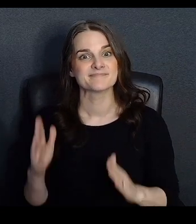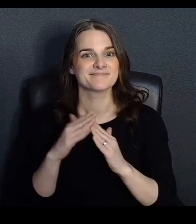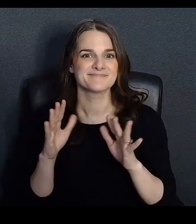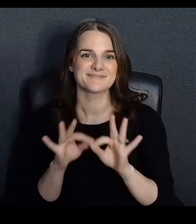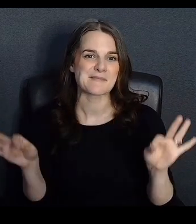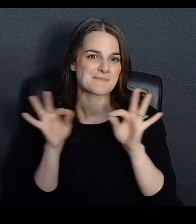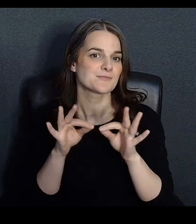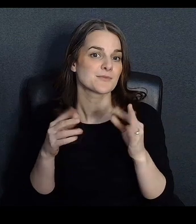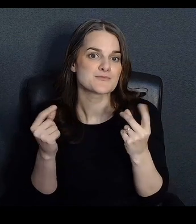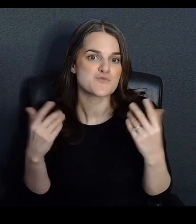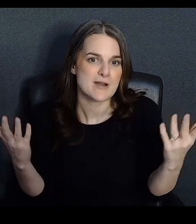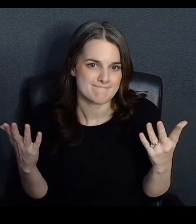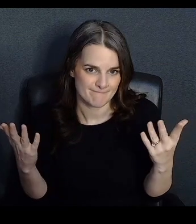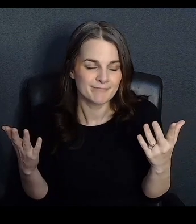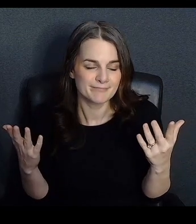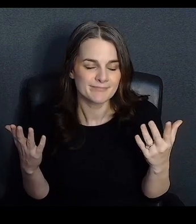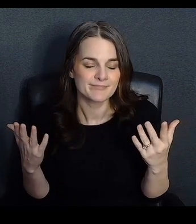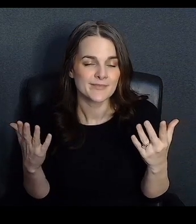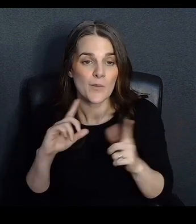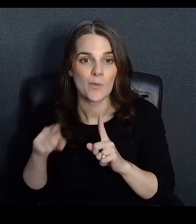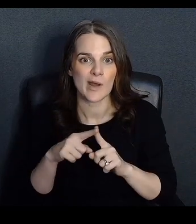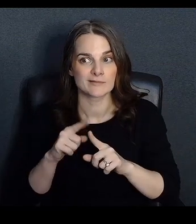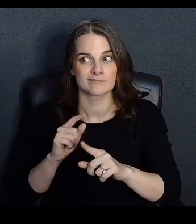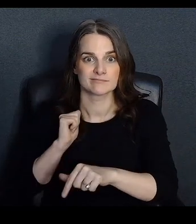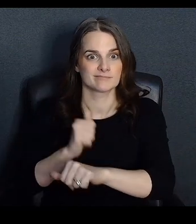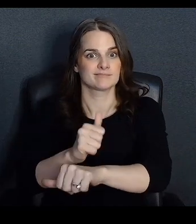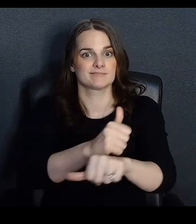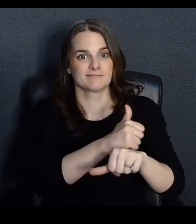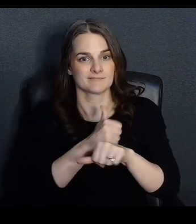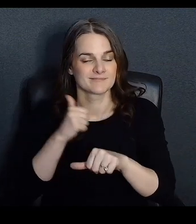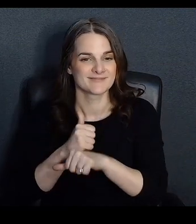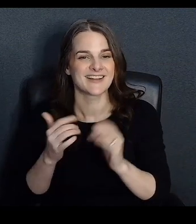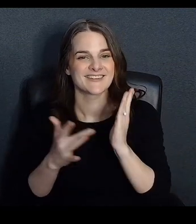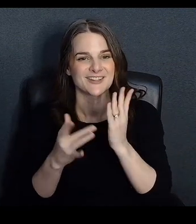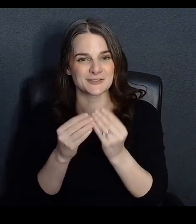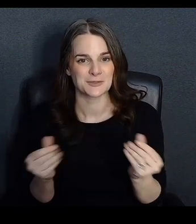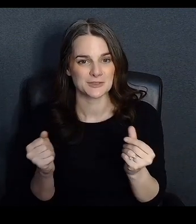The biggest step here in implementing technology solutions is identifying what the opportunities are